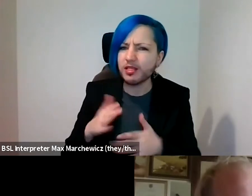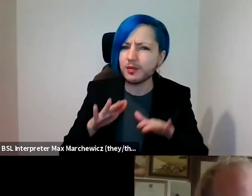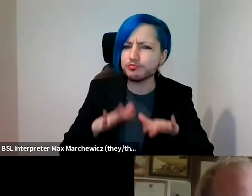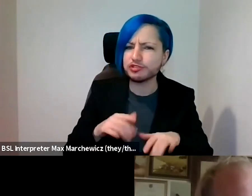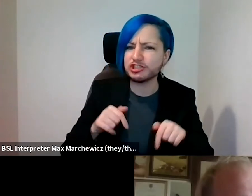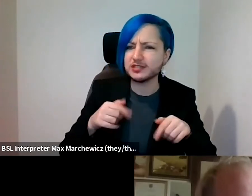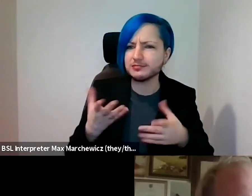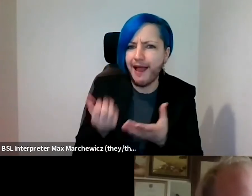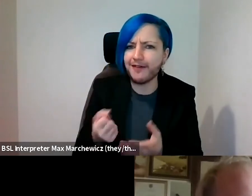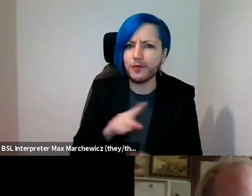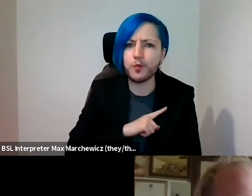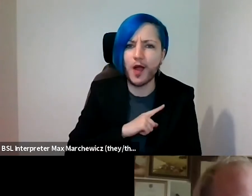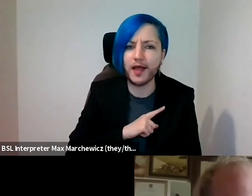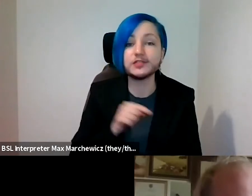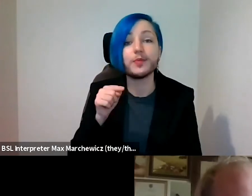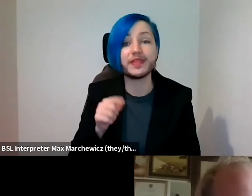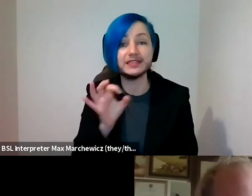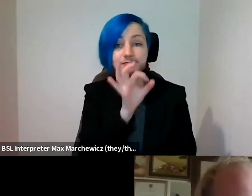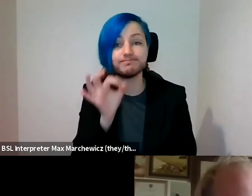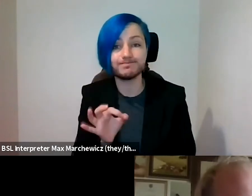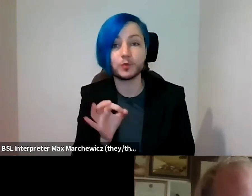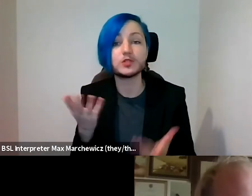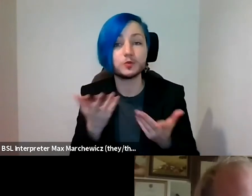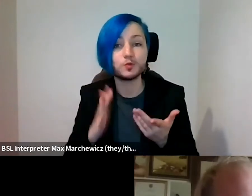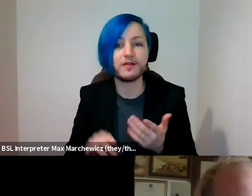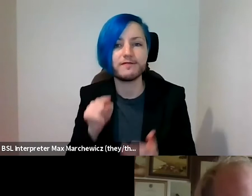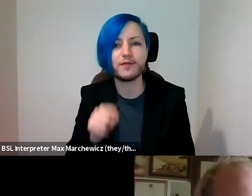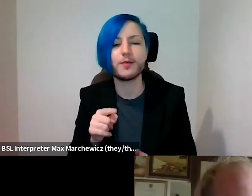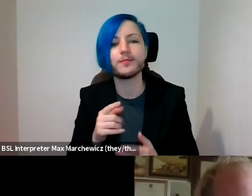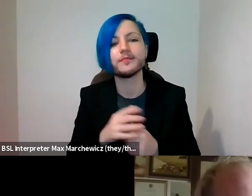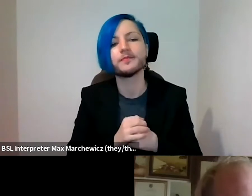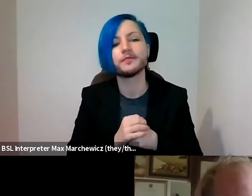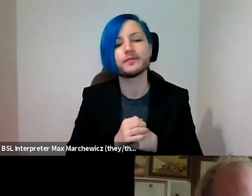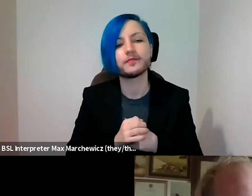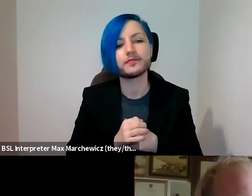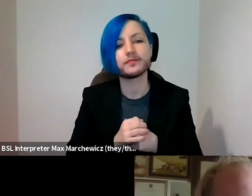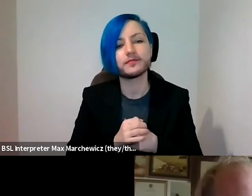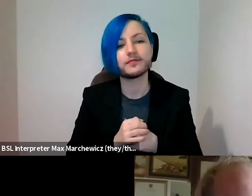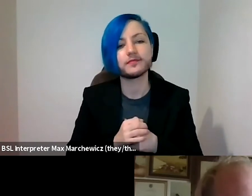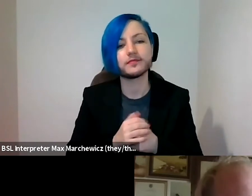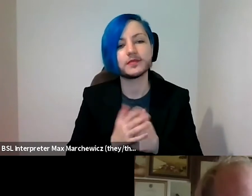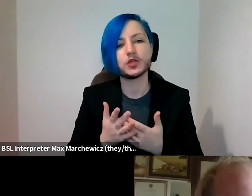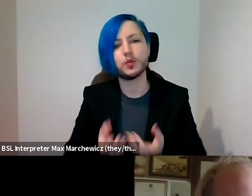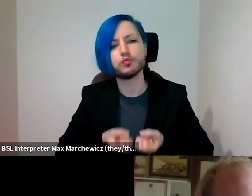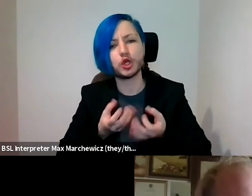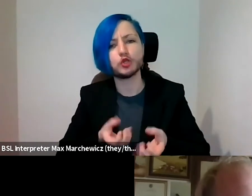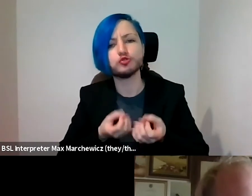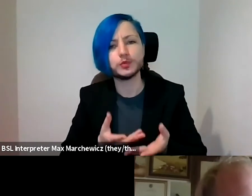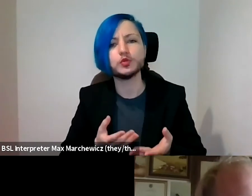And that's when we start asking questions that, what kind of contribution did the British empire make